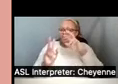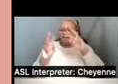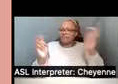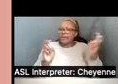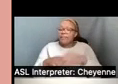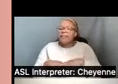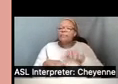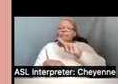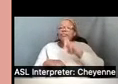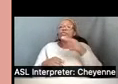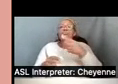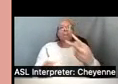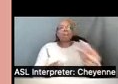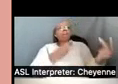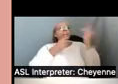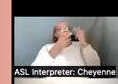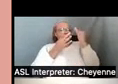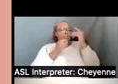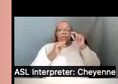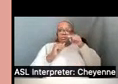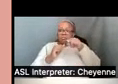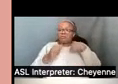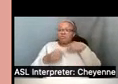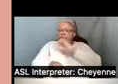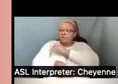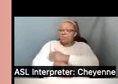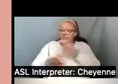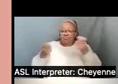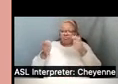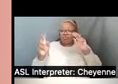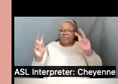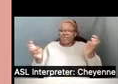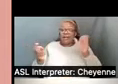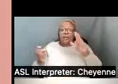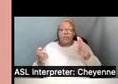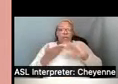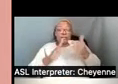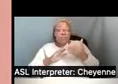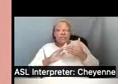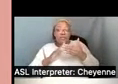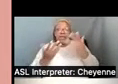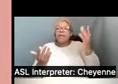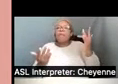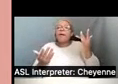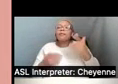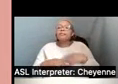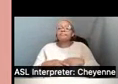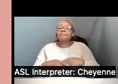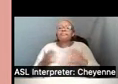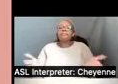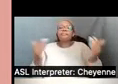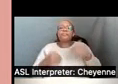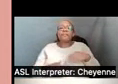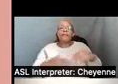whether or not you should be an authority over this topic and/or community and why.